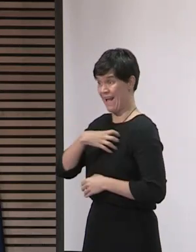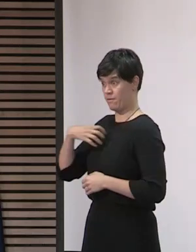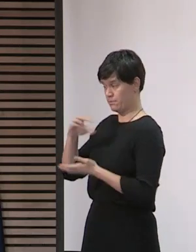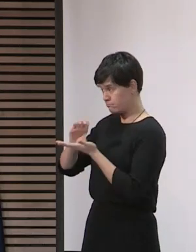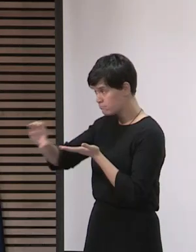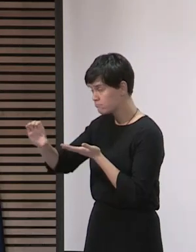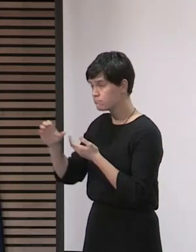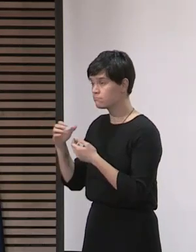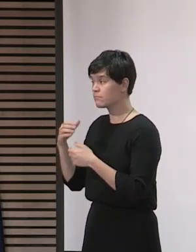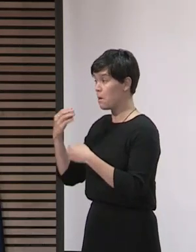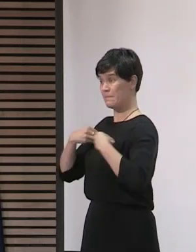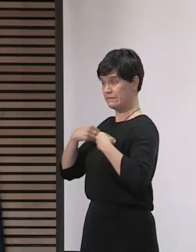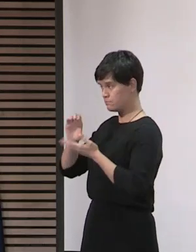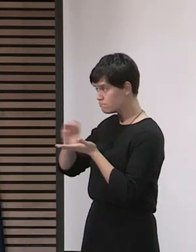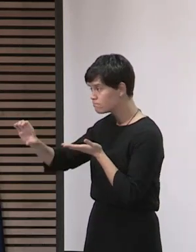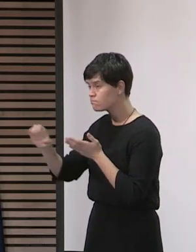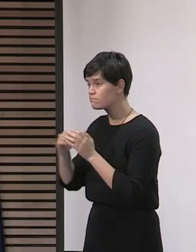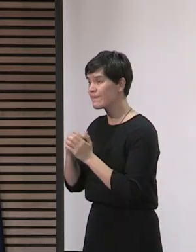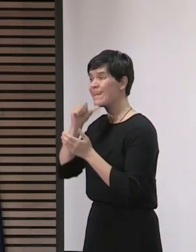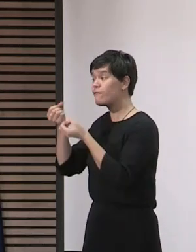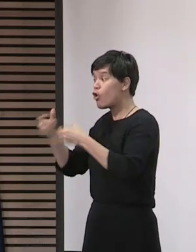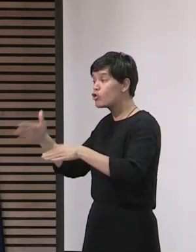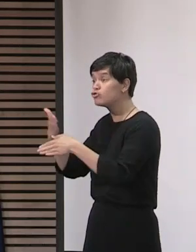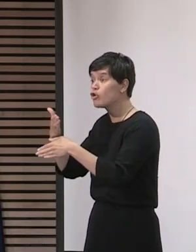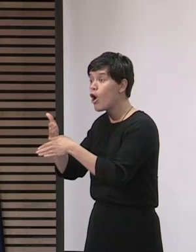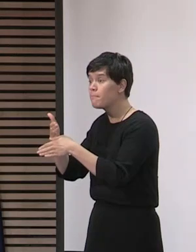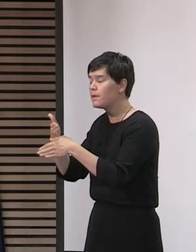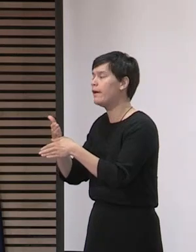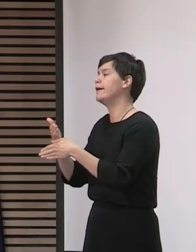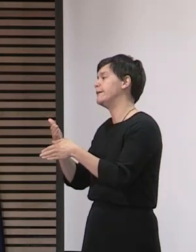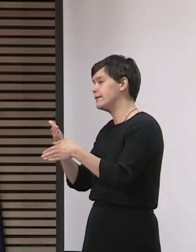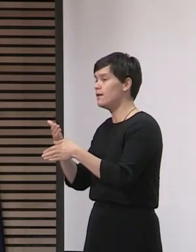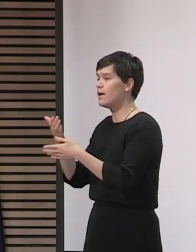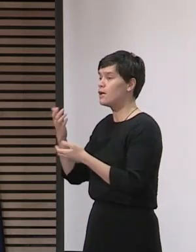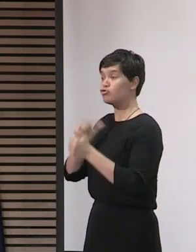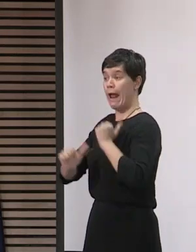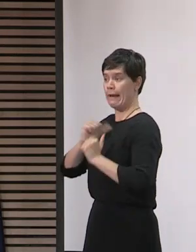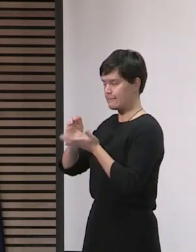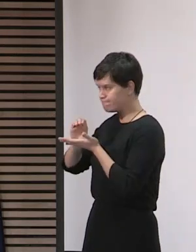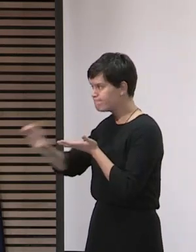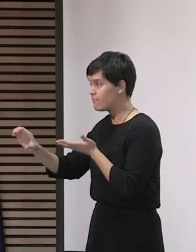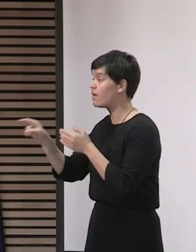priority, and we are investing in jobs and support to business to keep Kiwis in work. We're also investing in